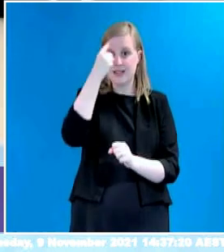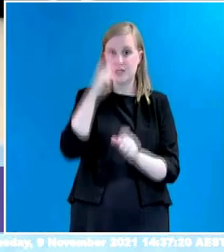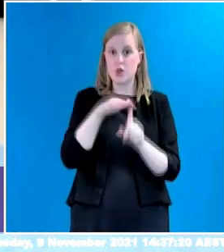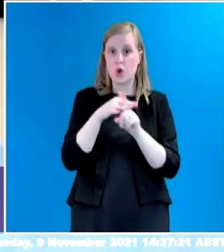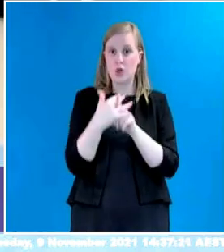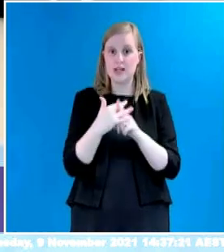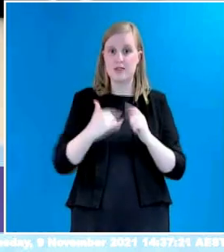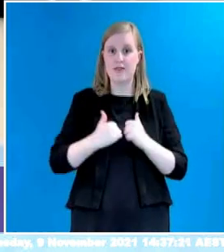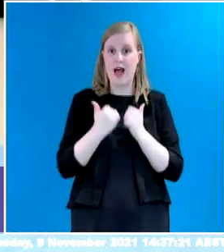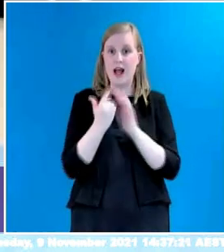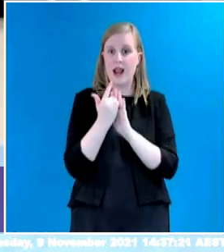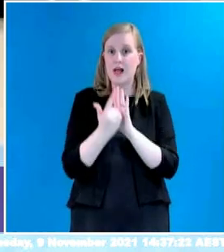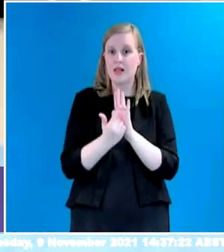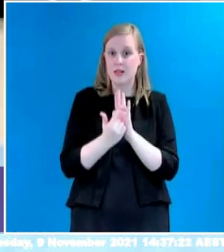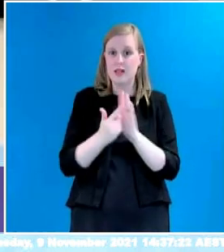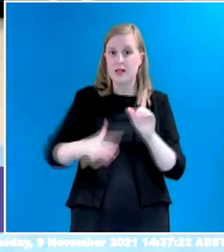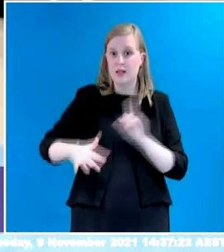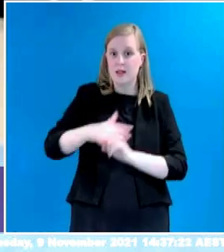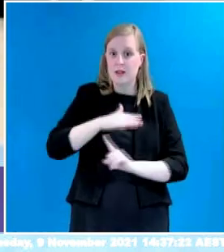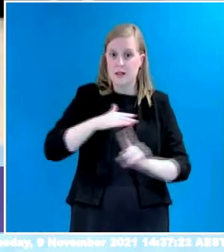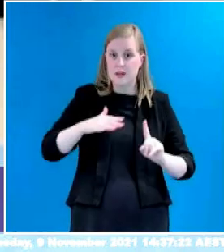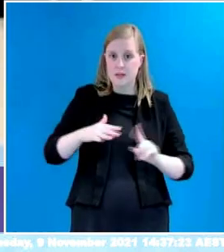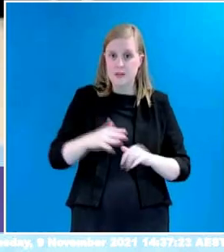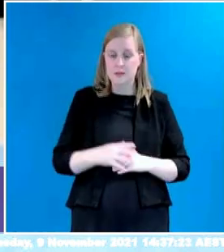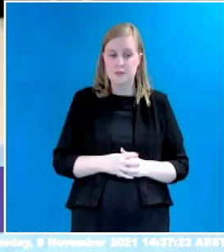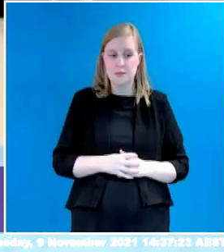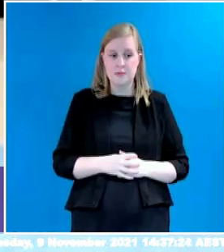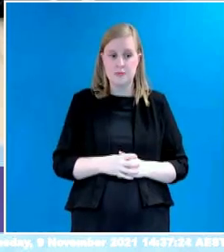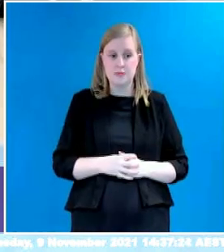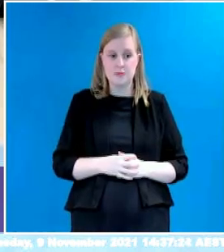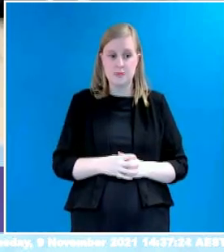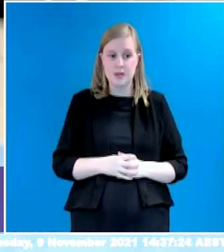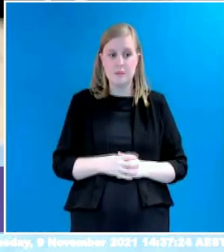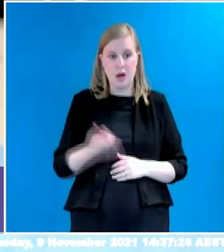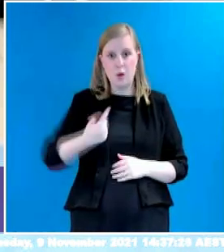Of course, we are all familiar with concepts of reasonableness within the